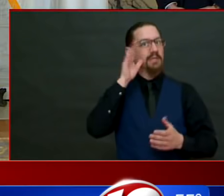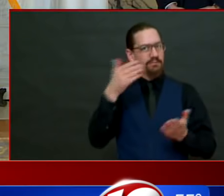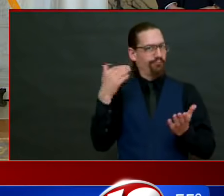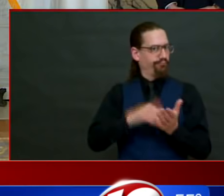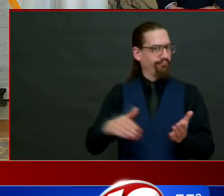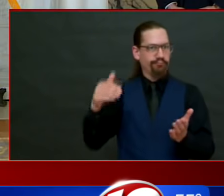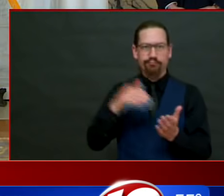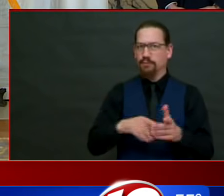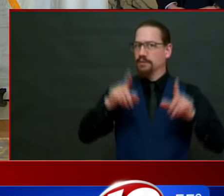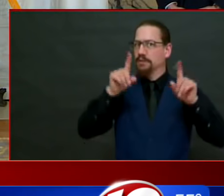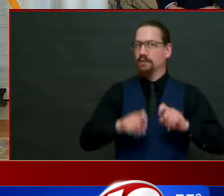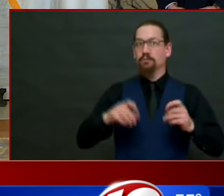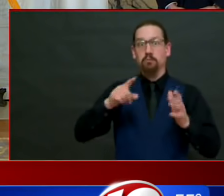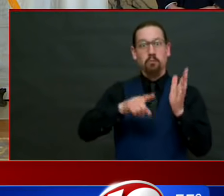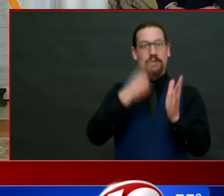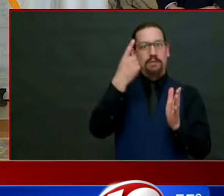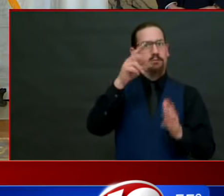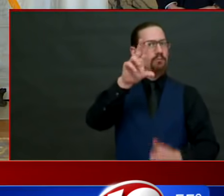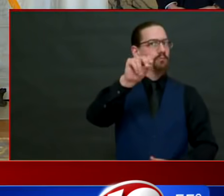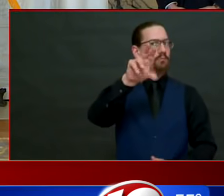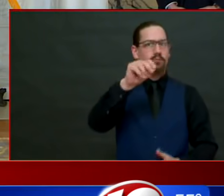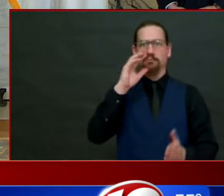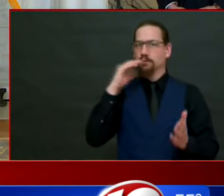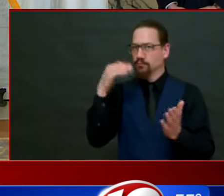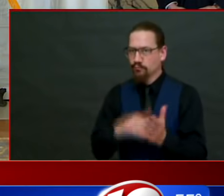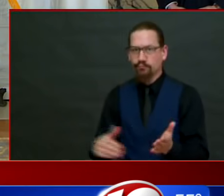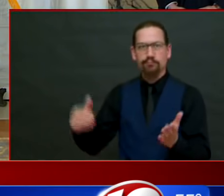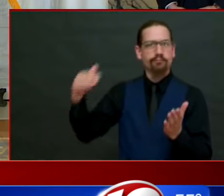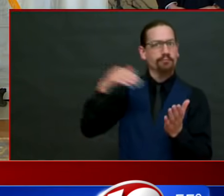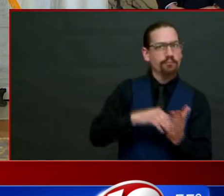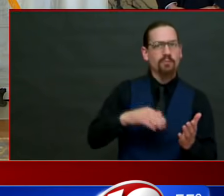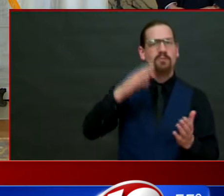WELL THAT WE HAVE TO TEST FREQUENTLY HIGH RISK